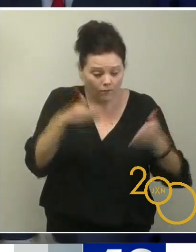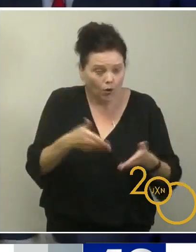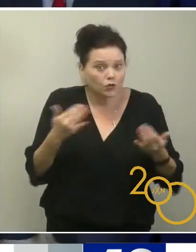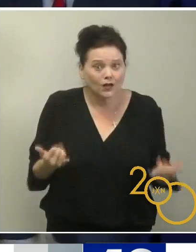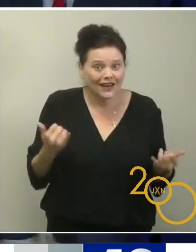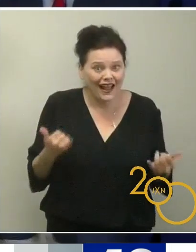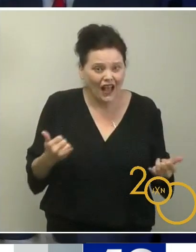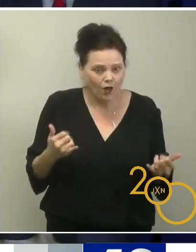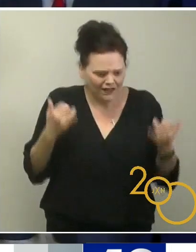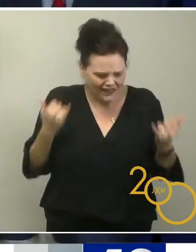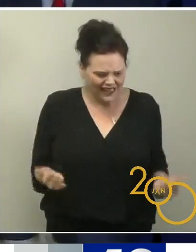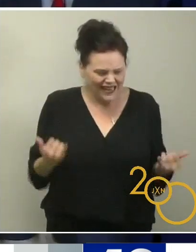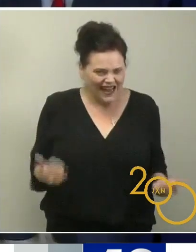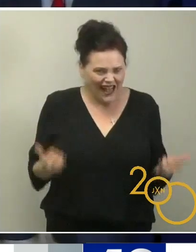THE POSSIBILITY OF CALLING A SPECIAL SESSION OF THE LEGISLATURE TO ADDRESS THE CRISIS.